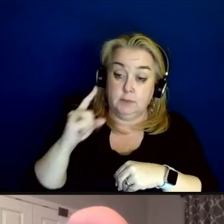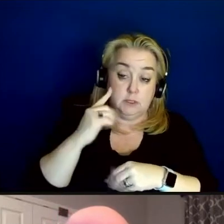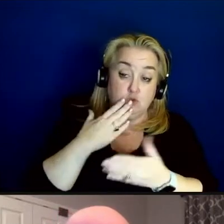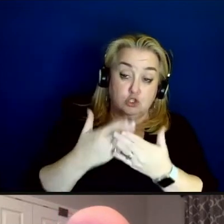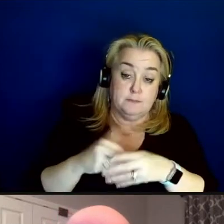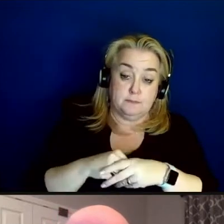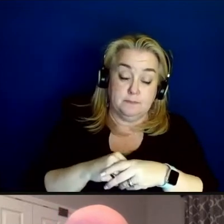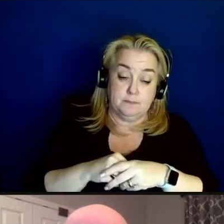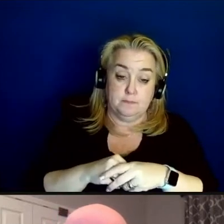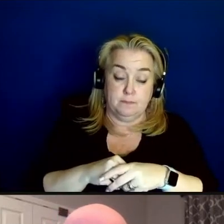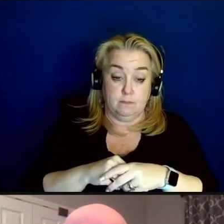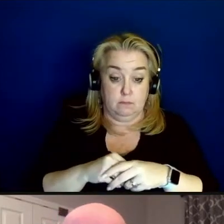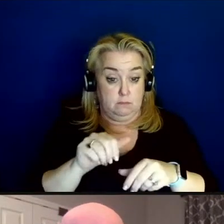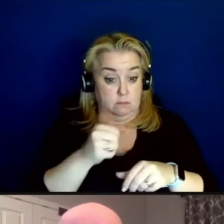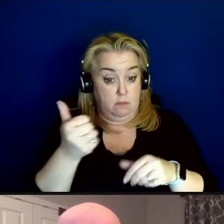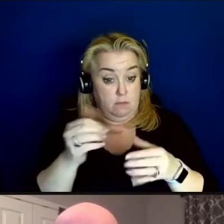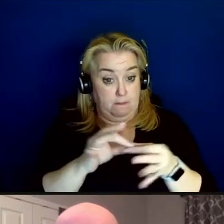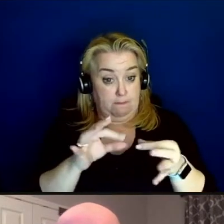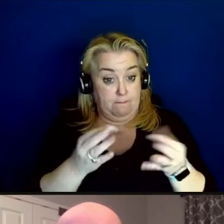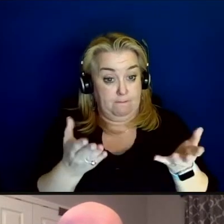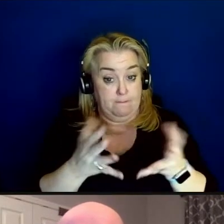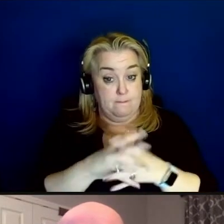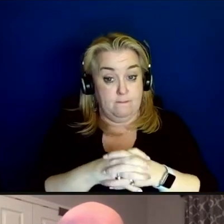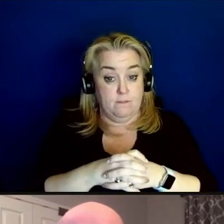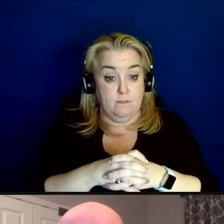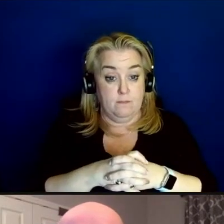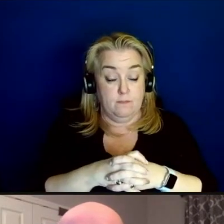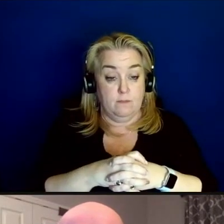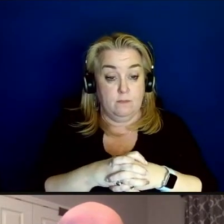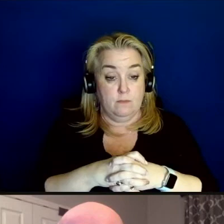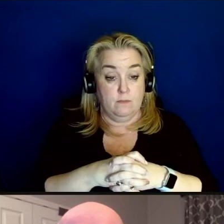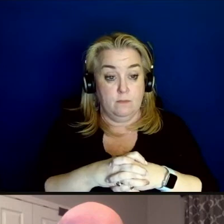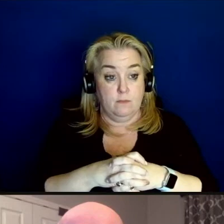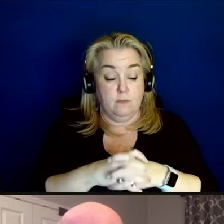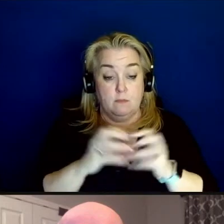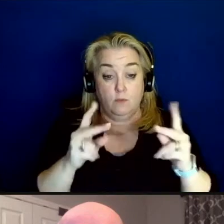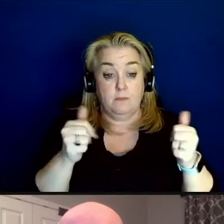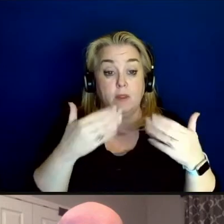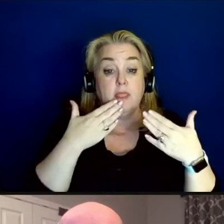A PROPOSAL BRING FORWARD TO